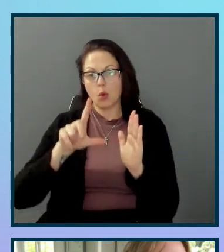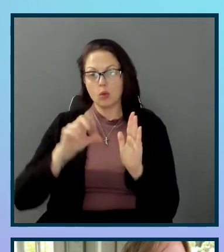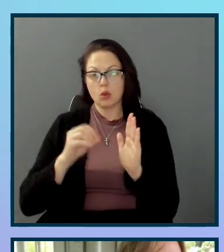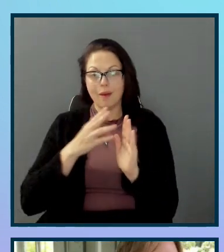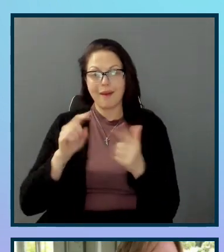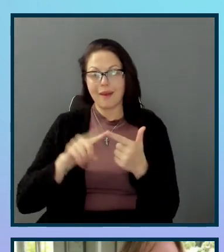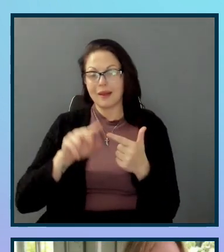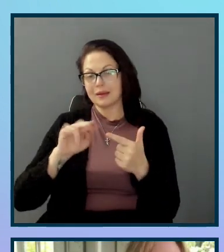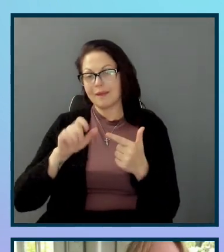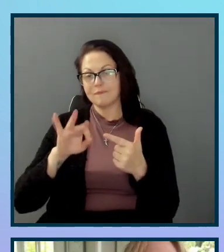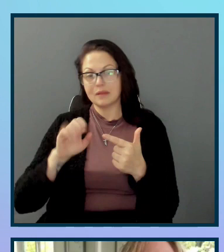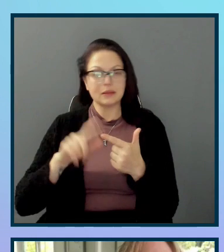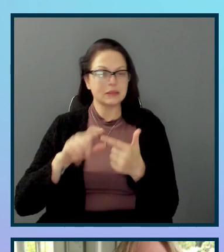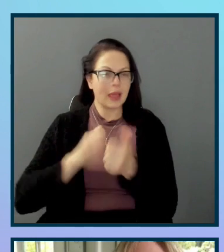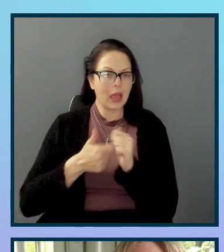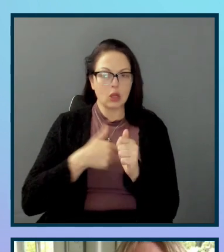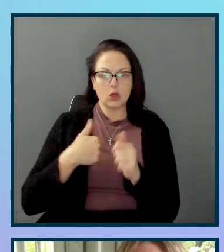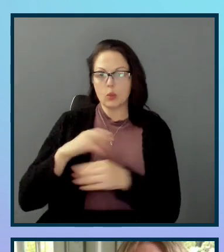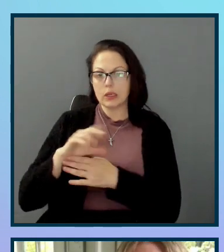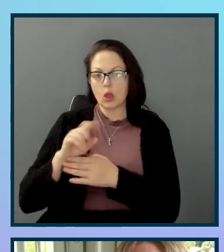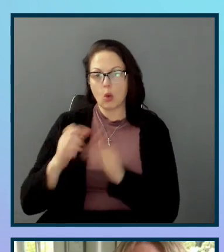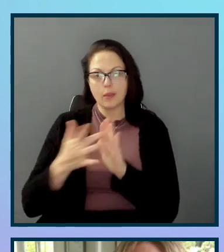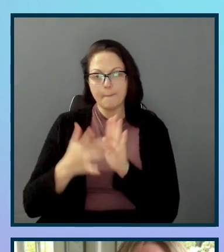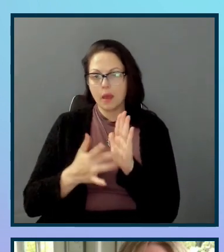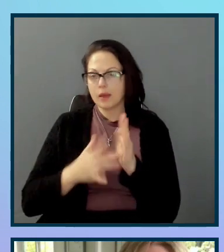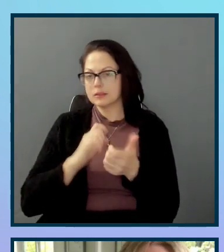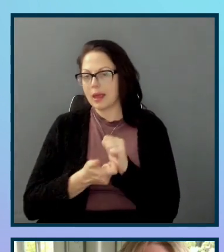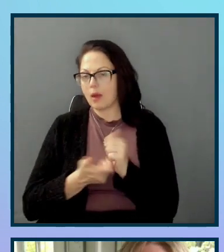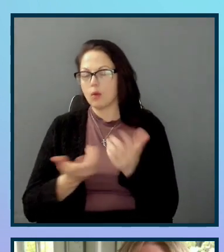and how do we code up these buttons? Well, you know, the way it works in the code